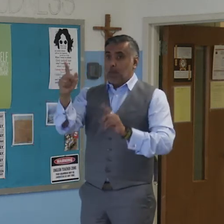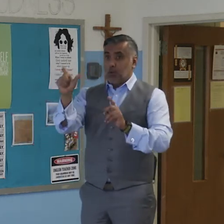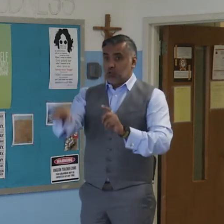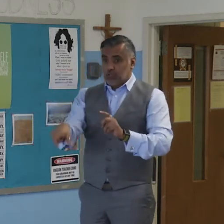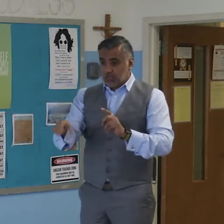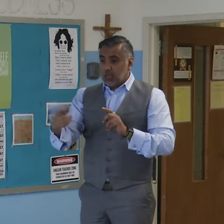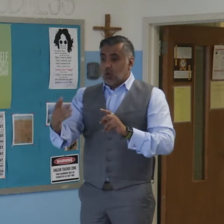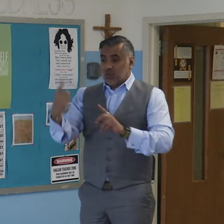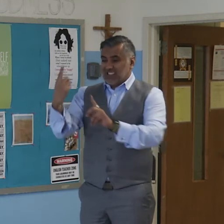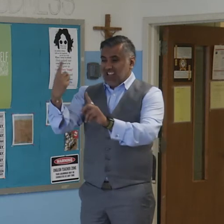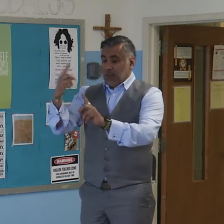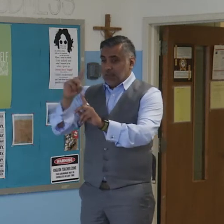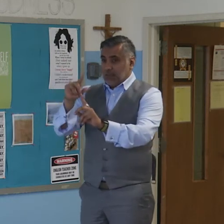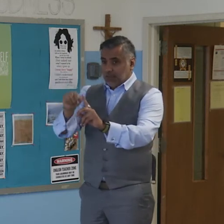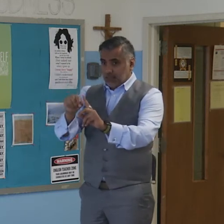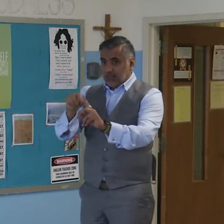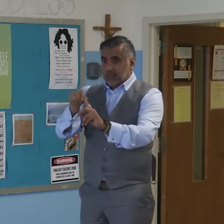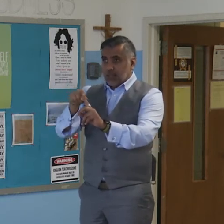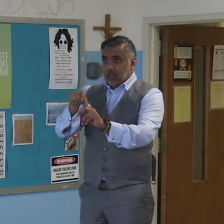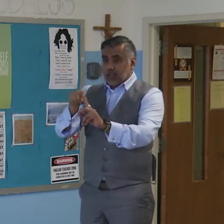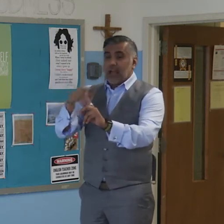with some disability who's there in a visible role